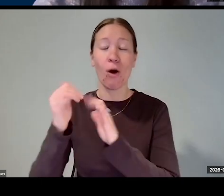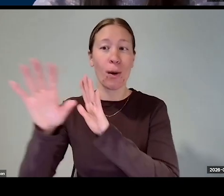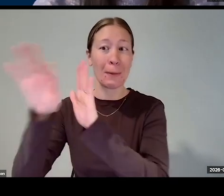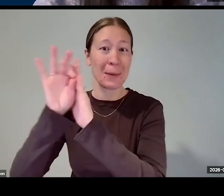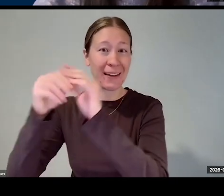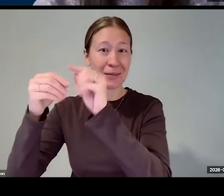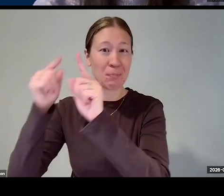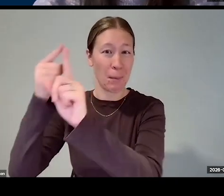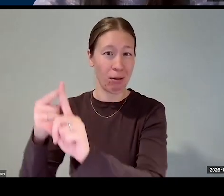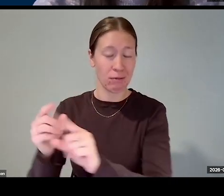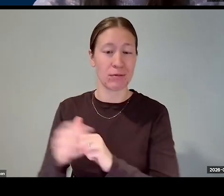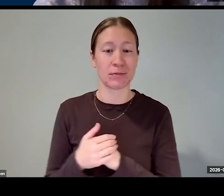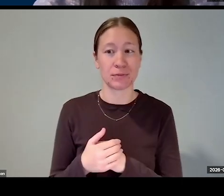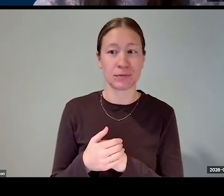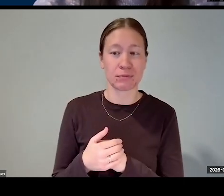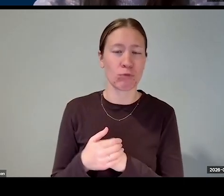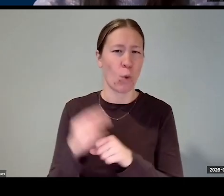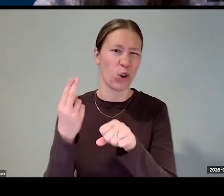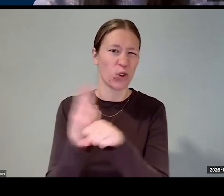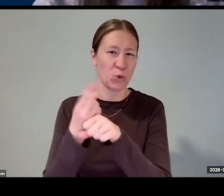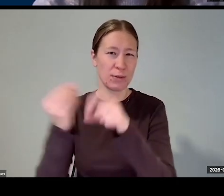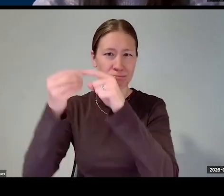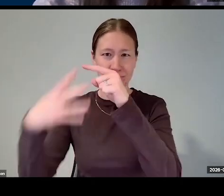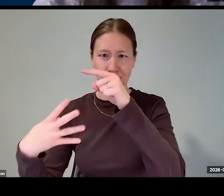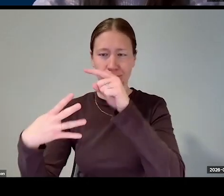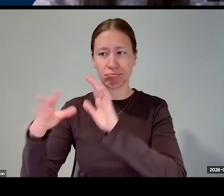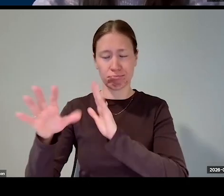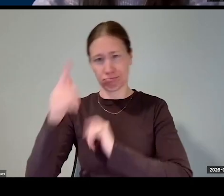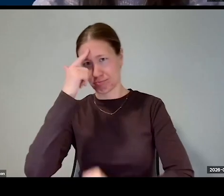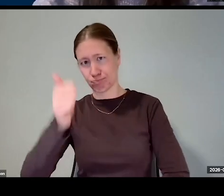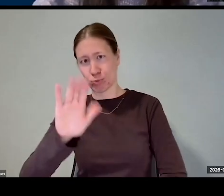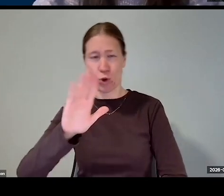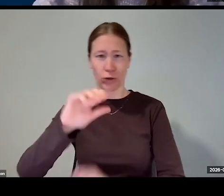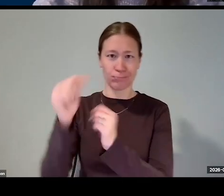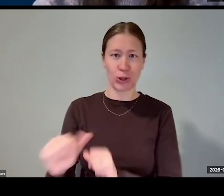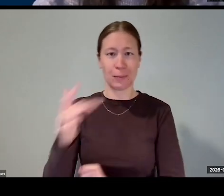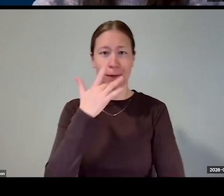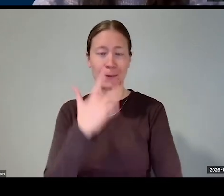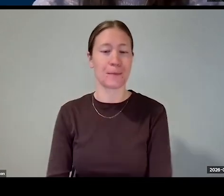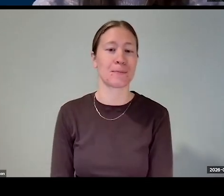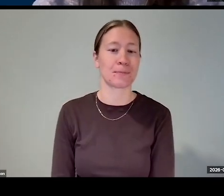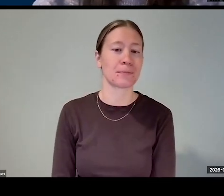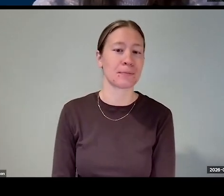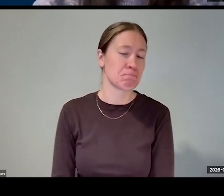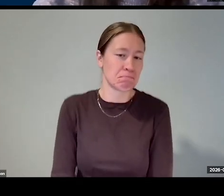I can use the dropdown if I want a custom option, but I'll just do the regular bulleted dots.